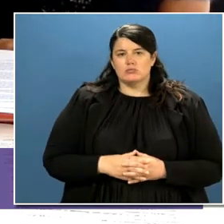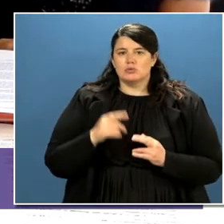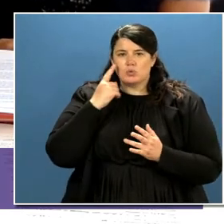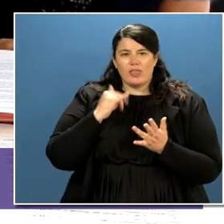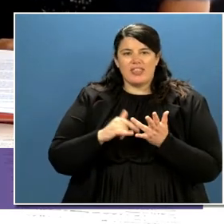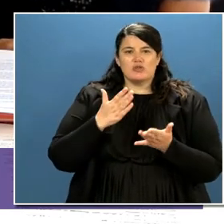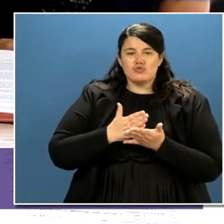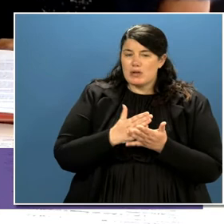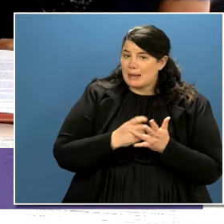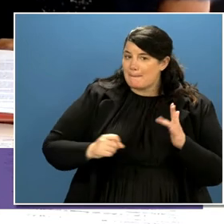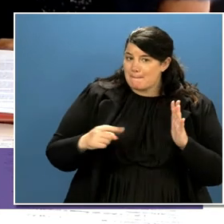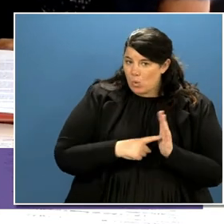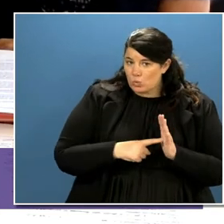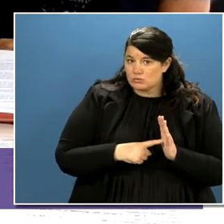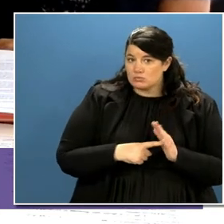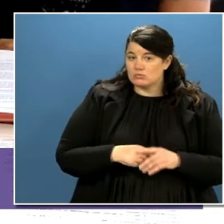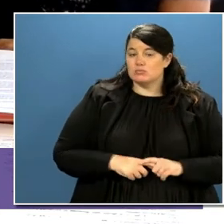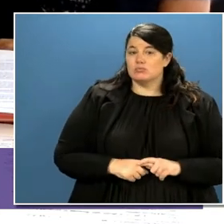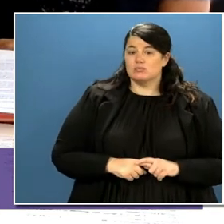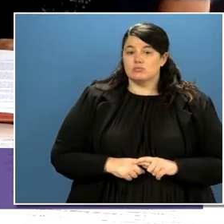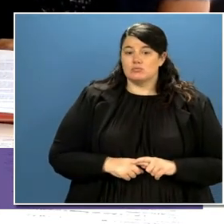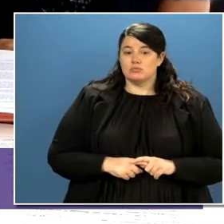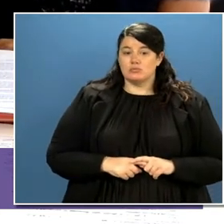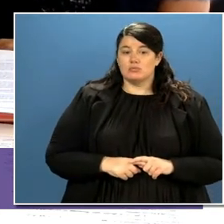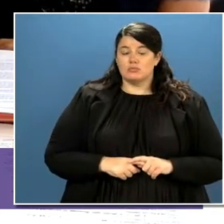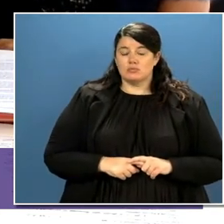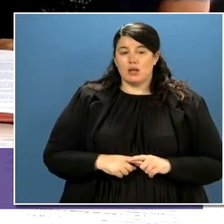And I think secondly, and I've been reflecting about this the last week or